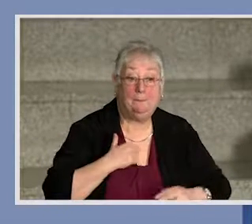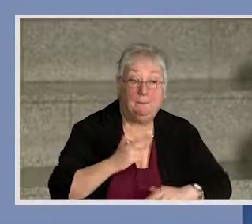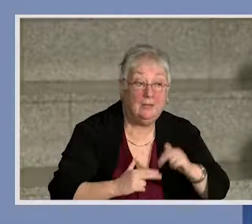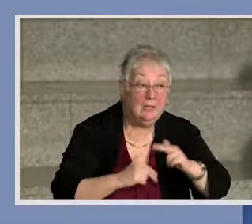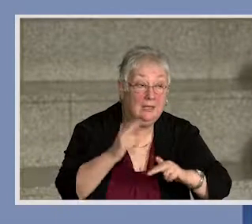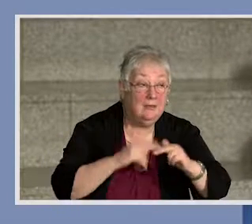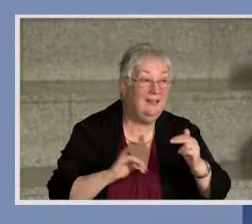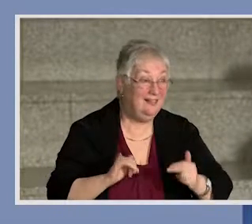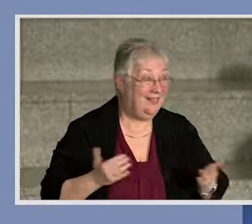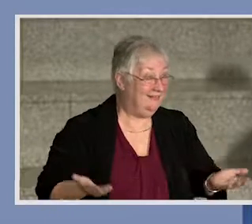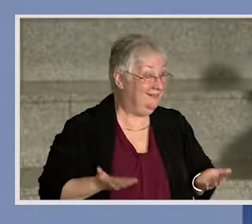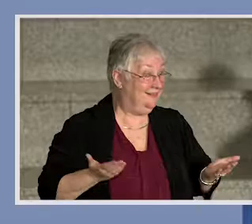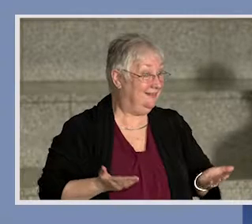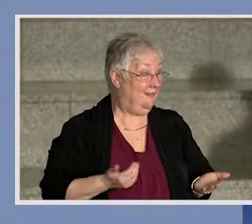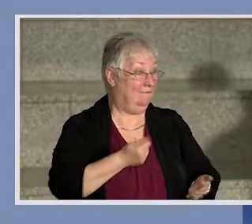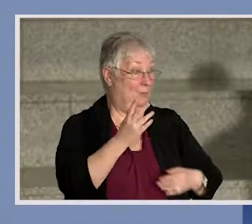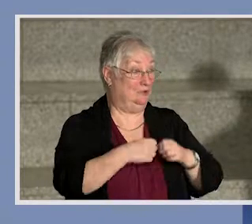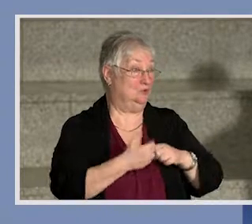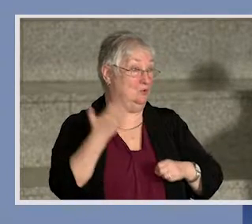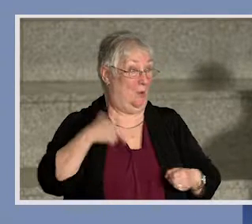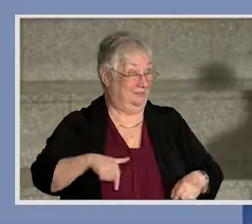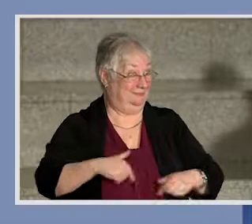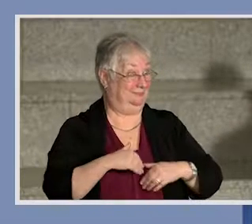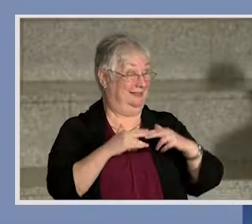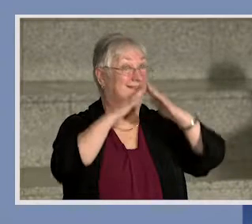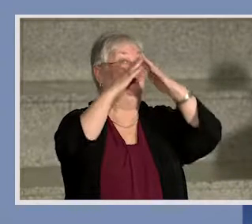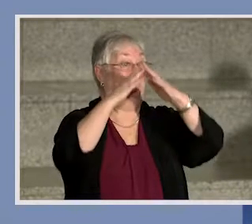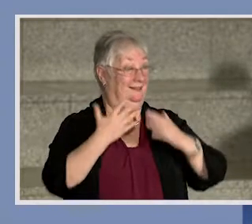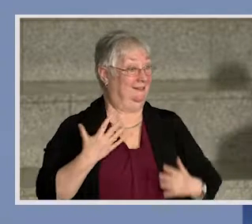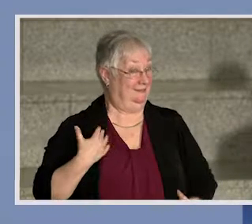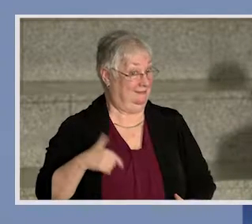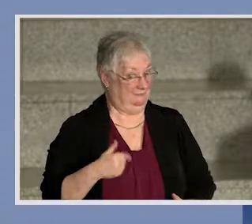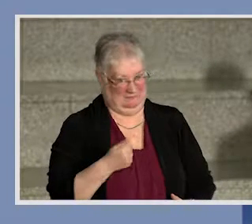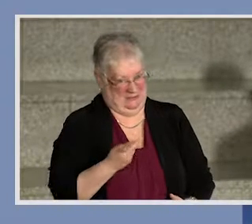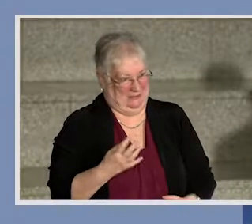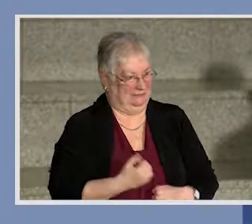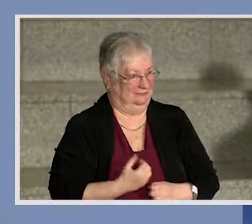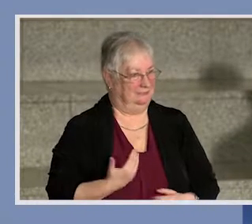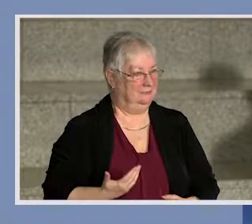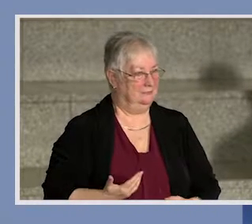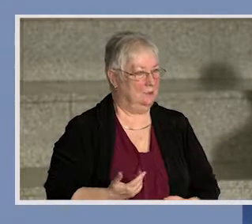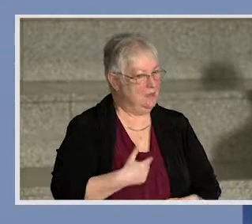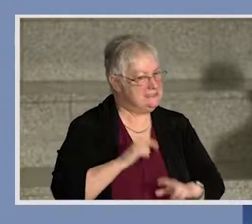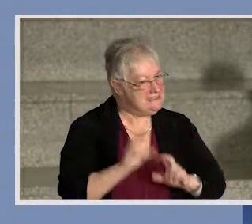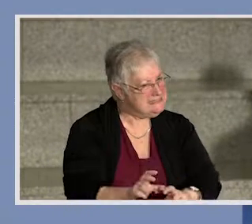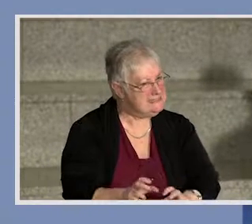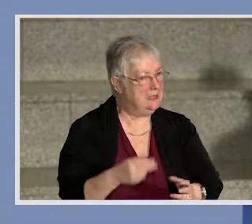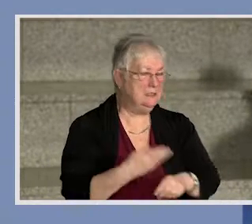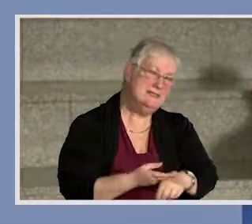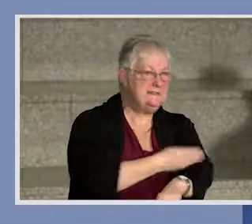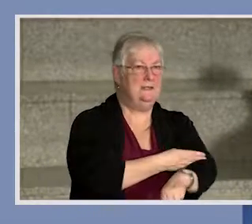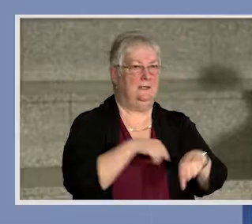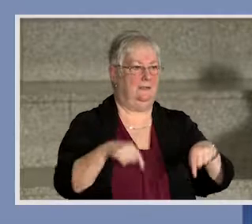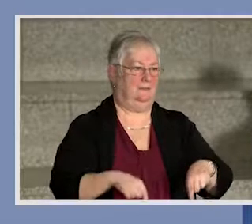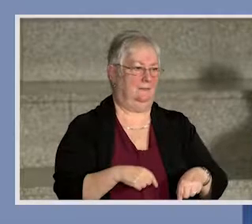YEARS AGO WAS PART OF THAT CAPITAL BUDGET BECAUSE WE CAME IN AND MADE THE INVESTMENTS AND MADE THIS SUCH A BEAUTIFUL SPACE.